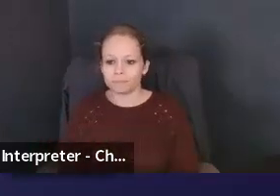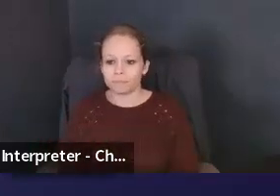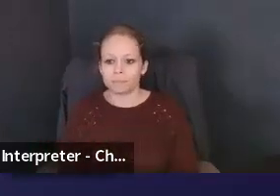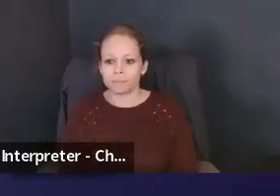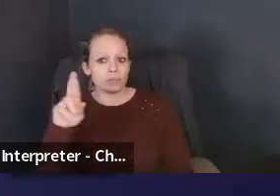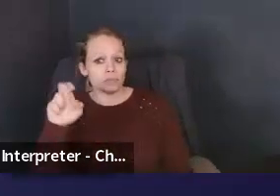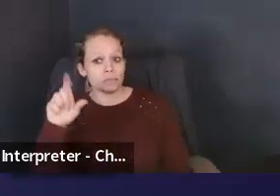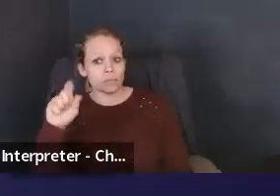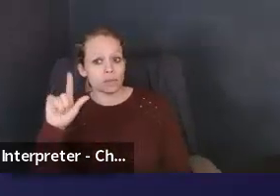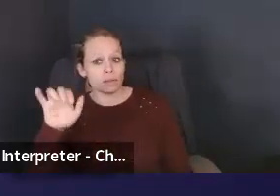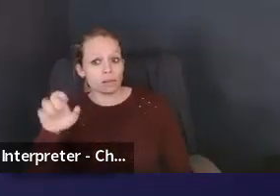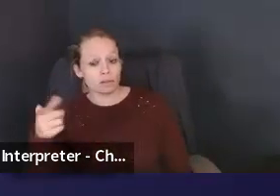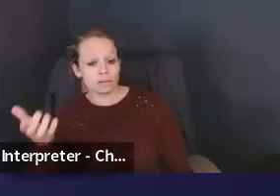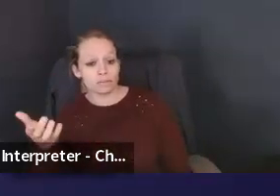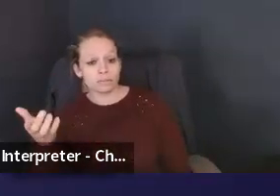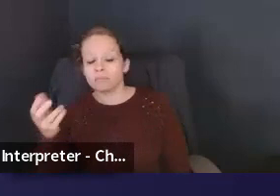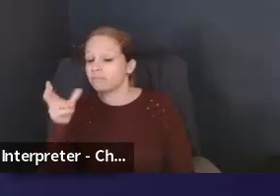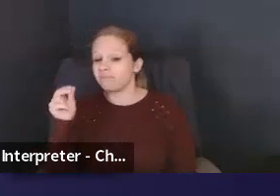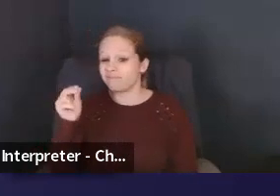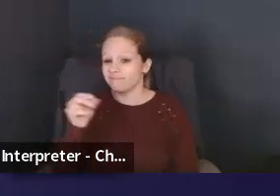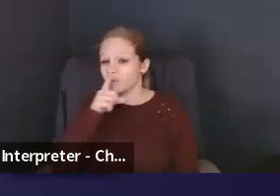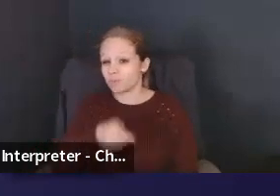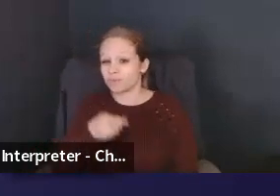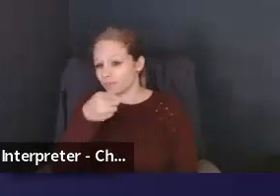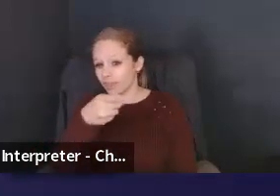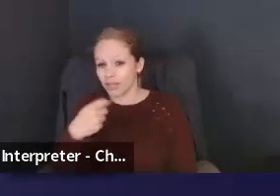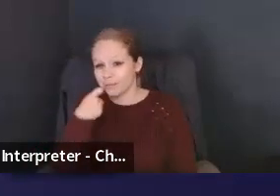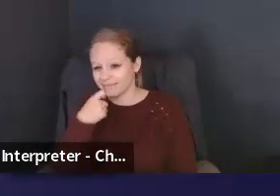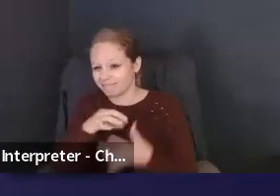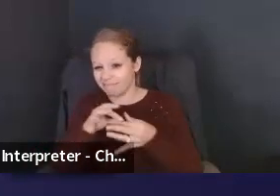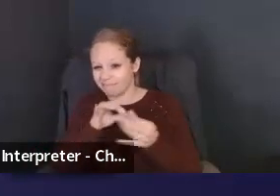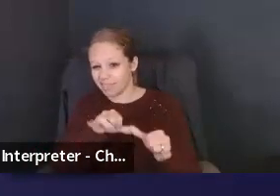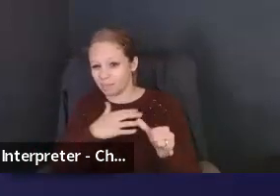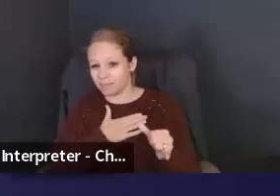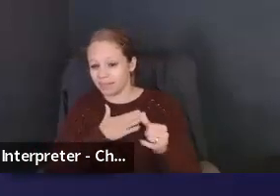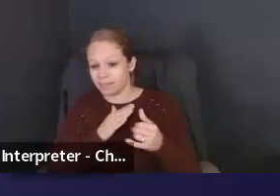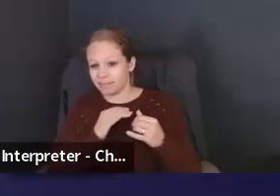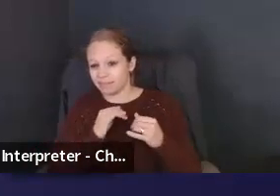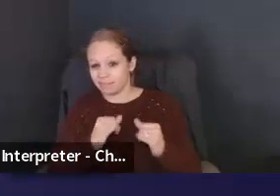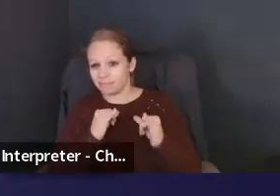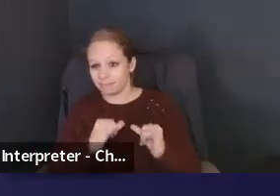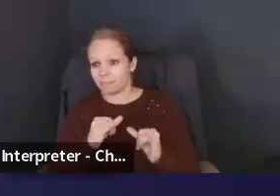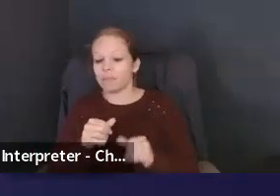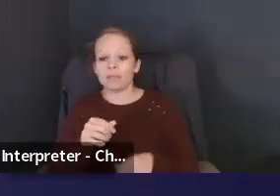I think that last point is basically what I was thinking as we say that. Like, don't overthink it